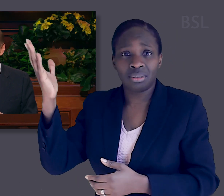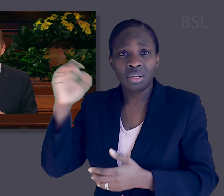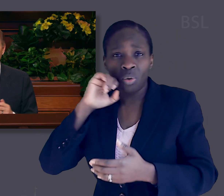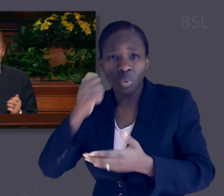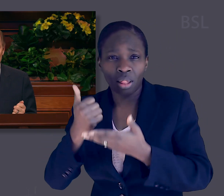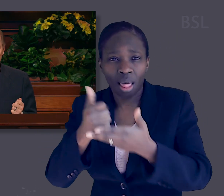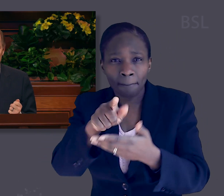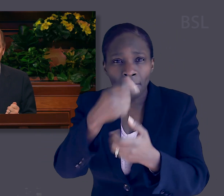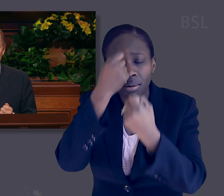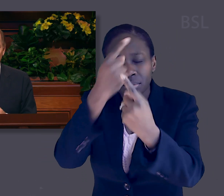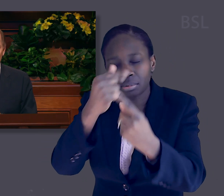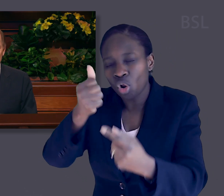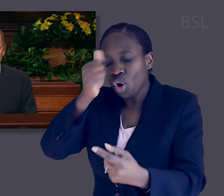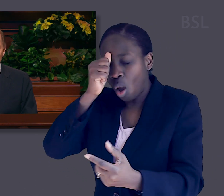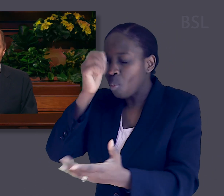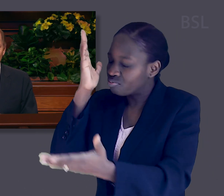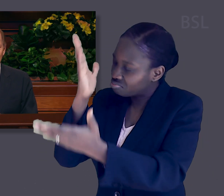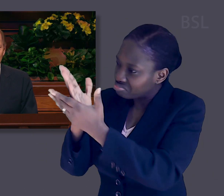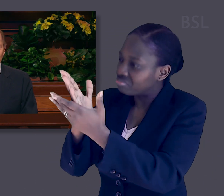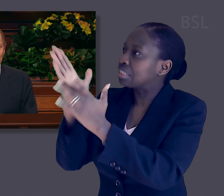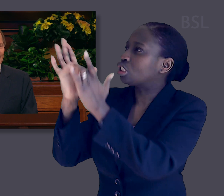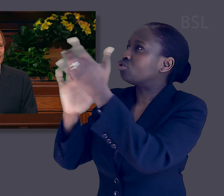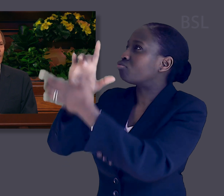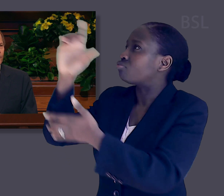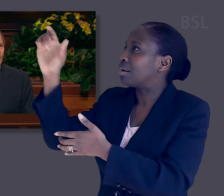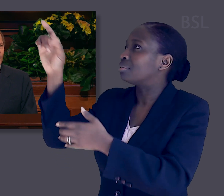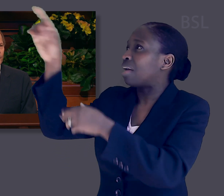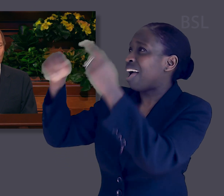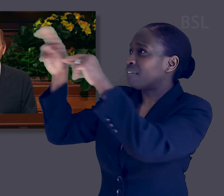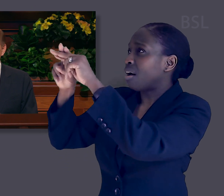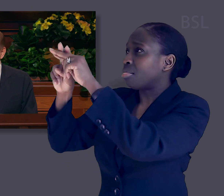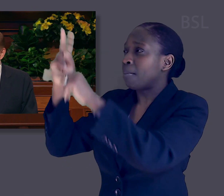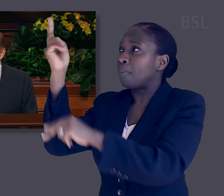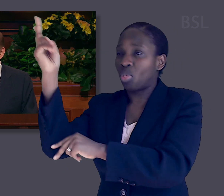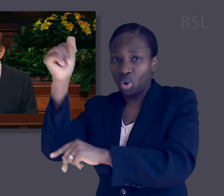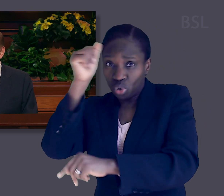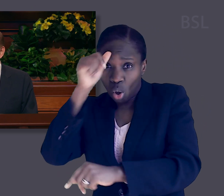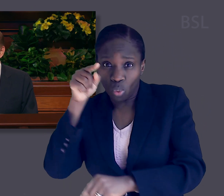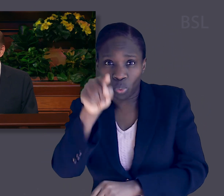and bless you with a sure knowledge that He and our Father know you,